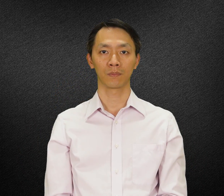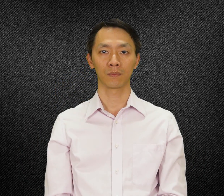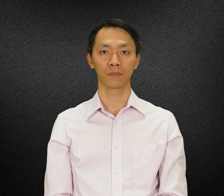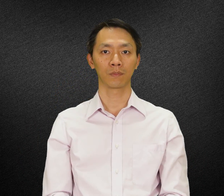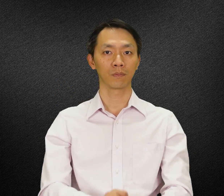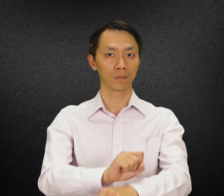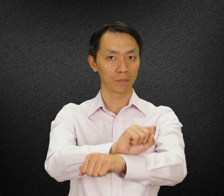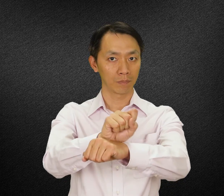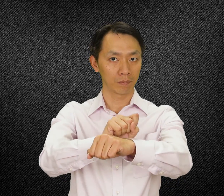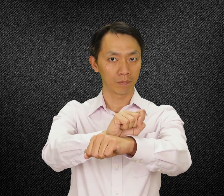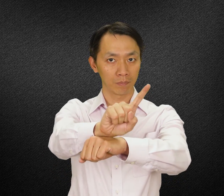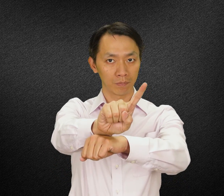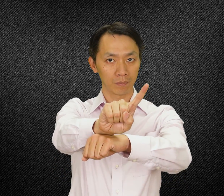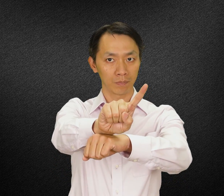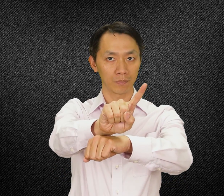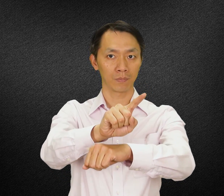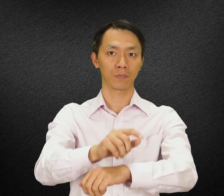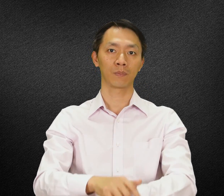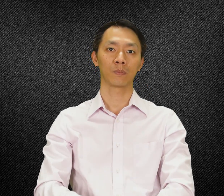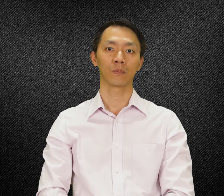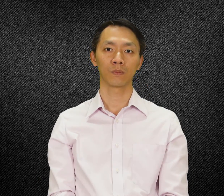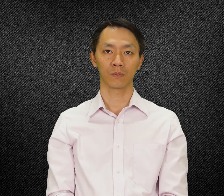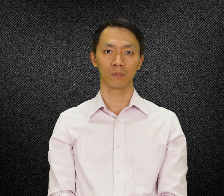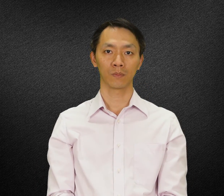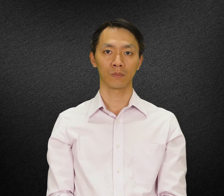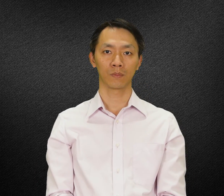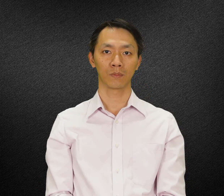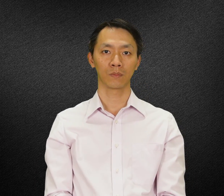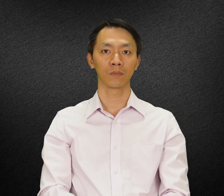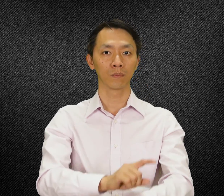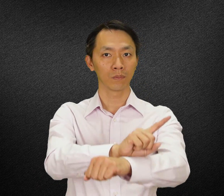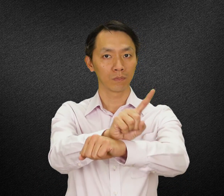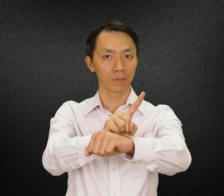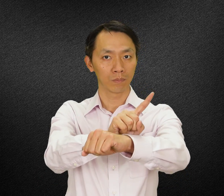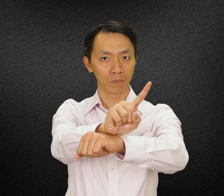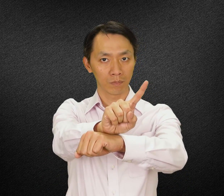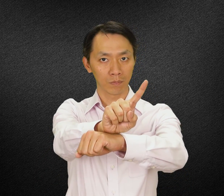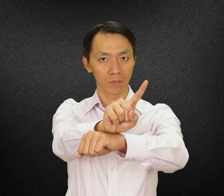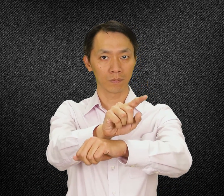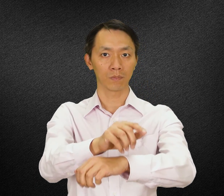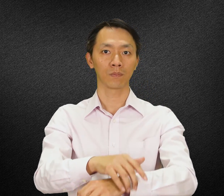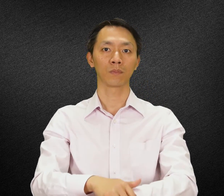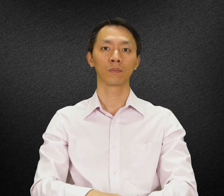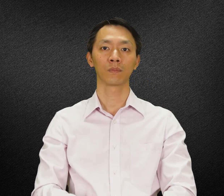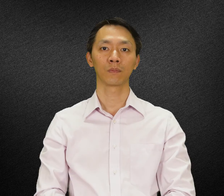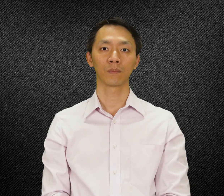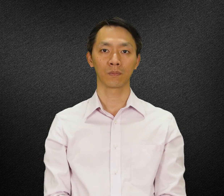one hour (version 1) one hour (version 2)